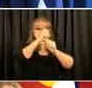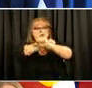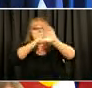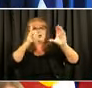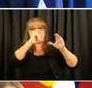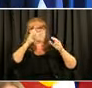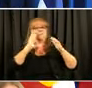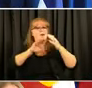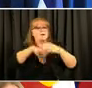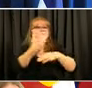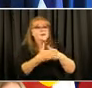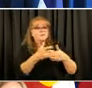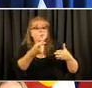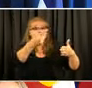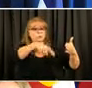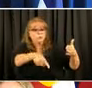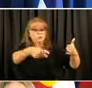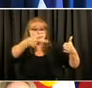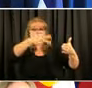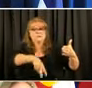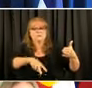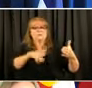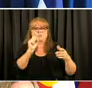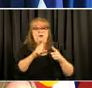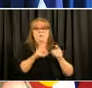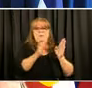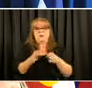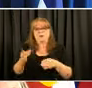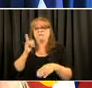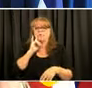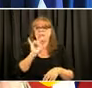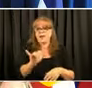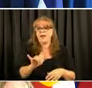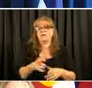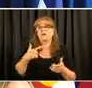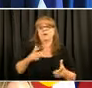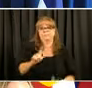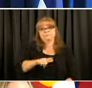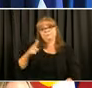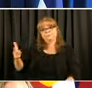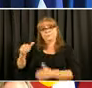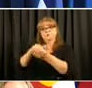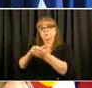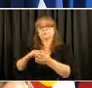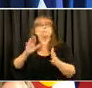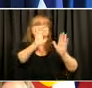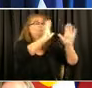dr harilahi thank you governor good afternoon so i'd like to provide you with an update on our